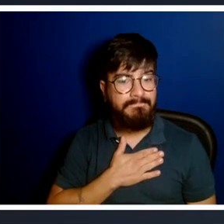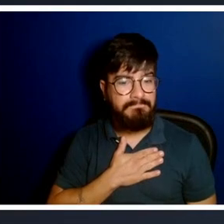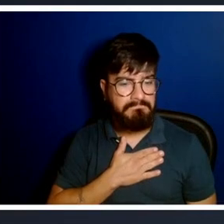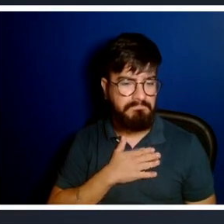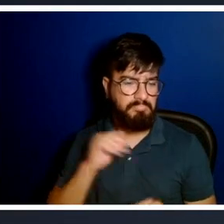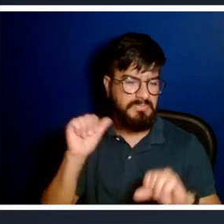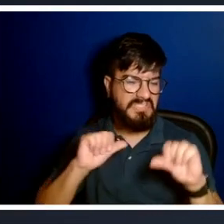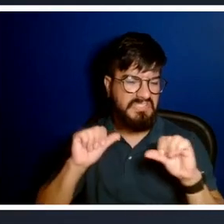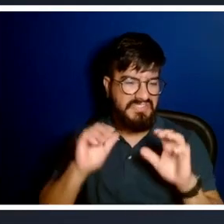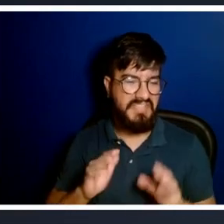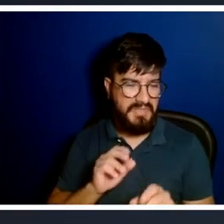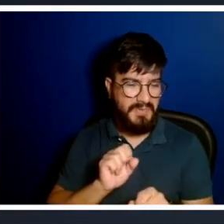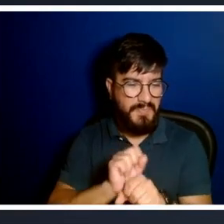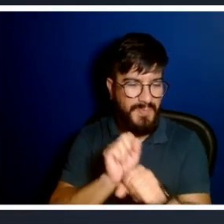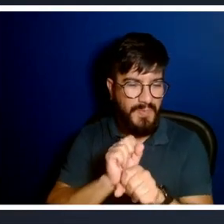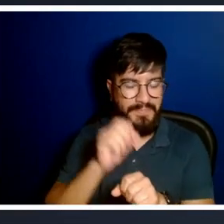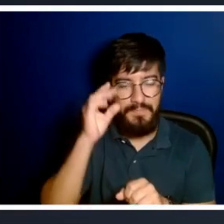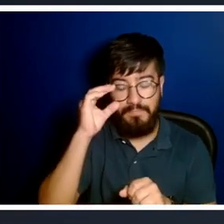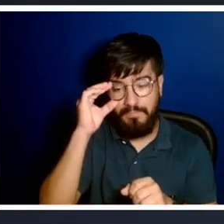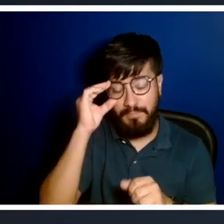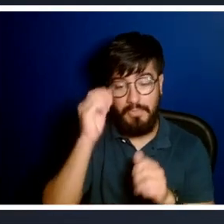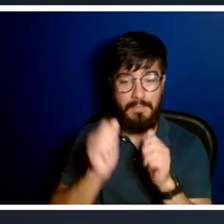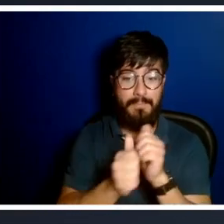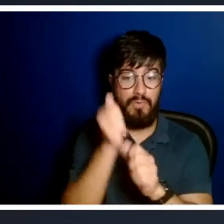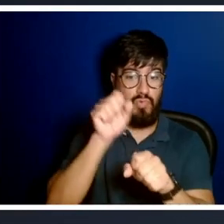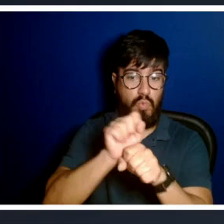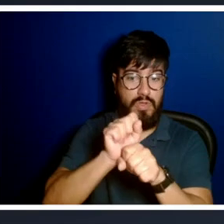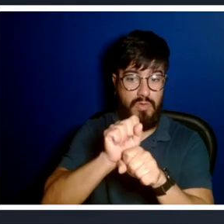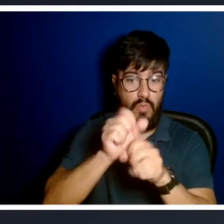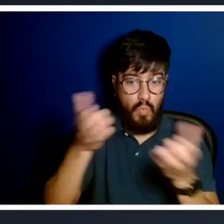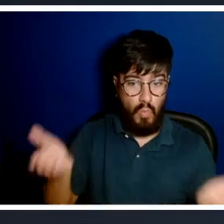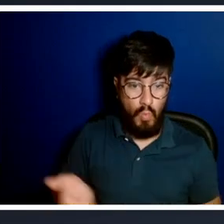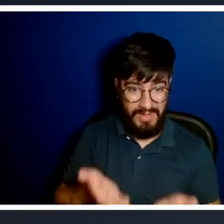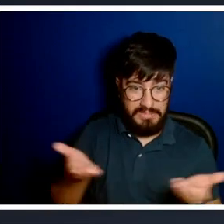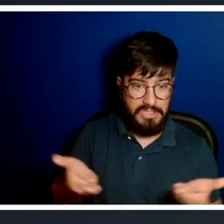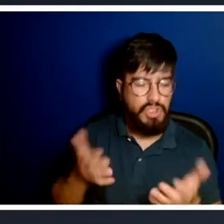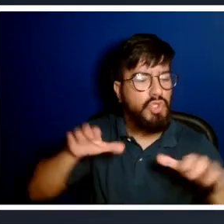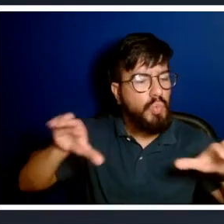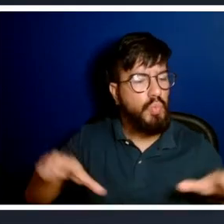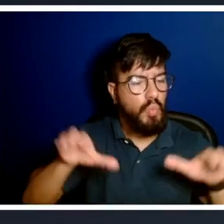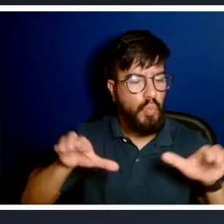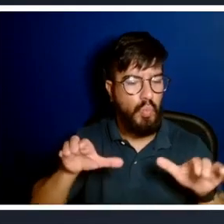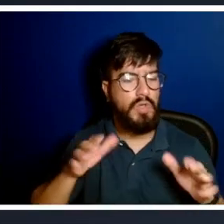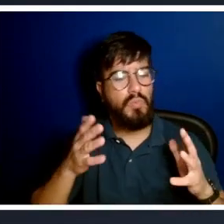we do here at the Environmental Research Center is like very -- you're very much